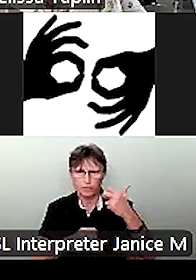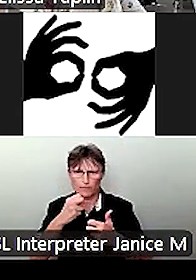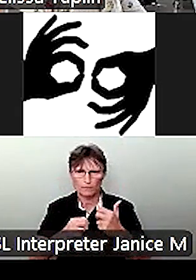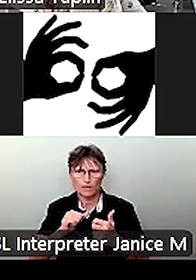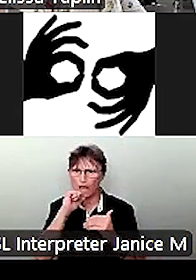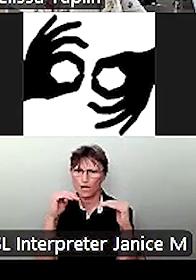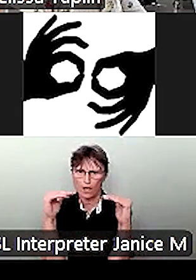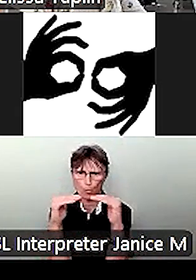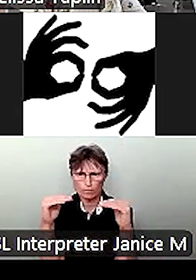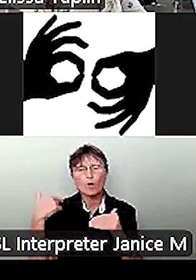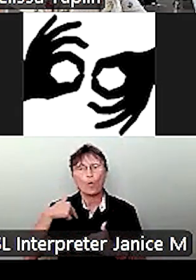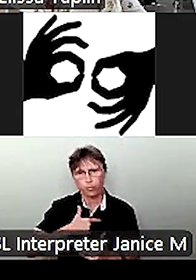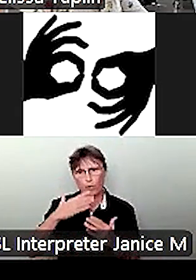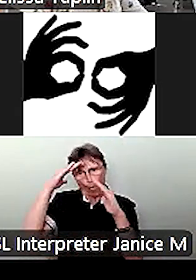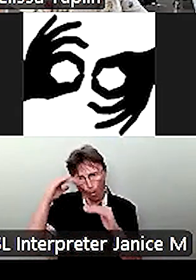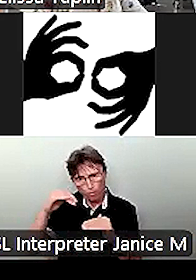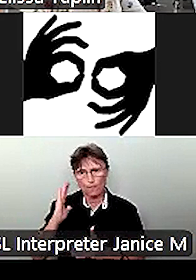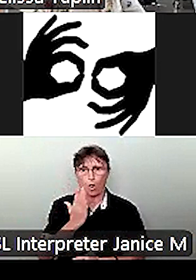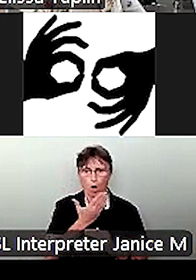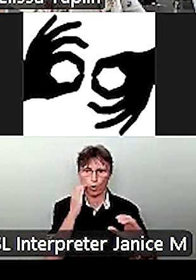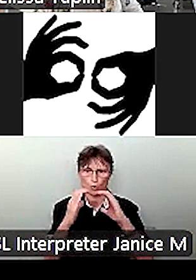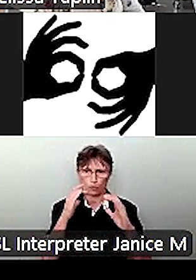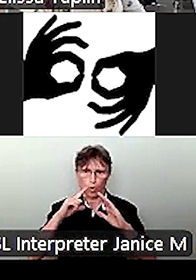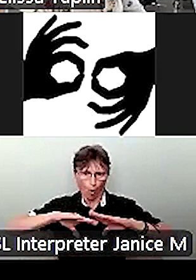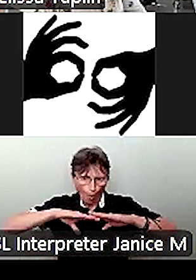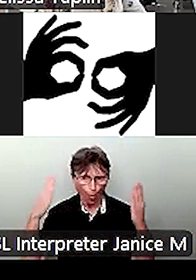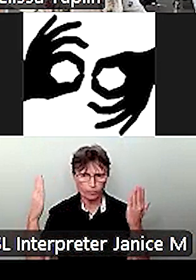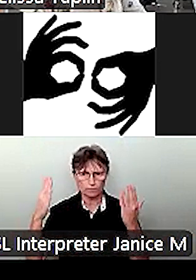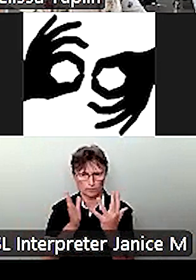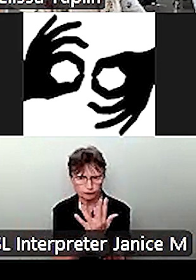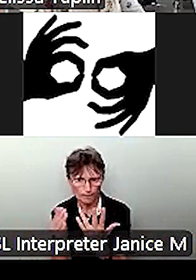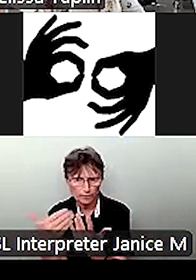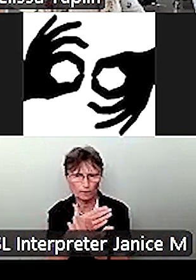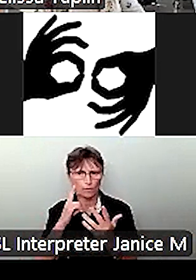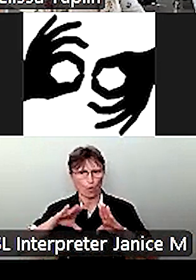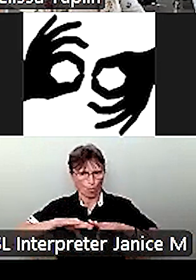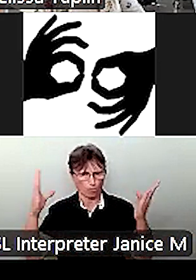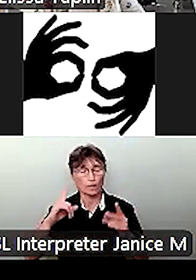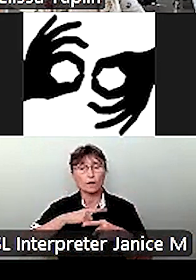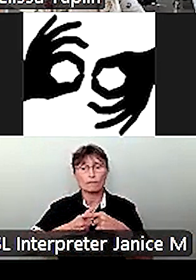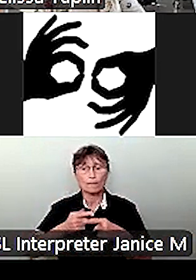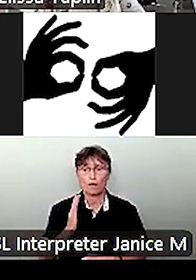communication are welcoming, clear and open, and that our application and assessment processes are